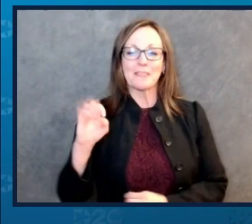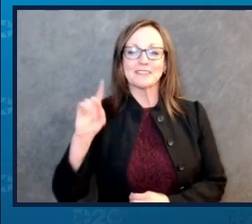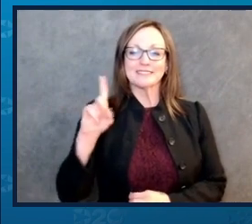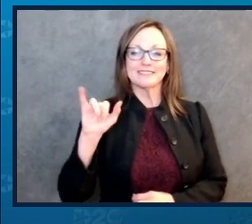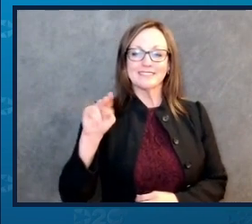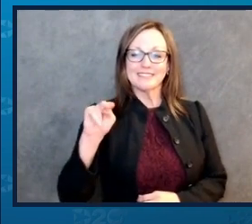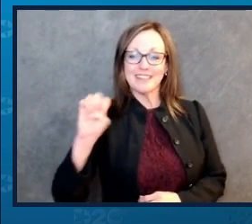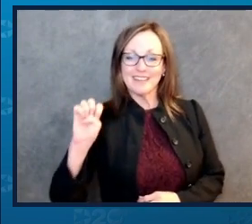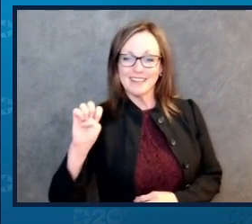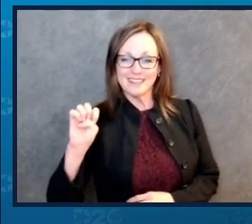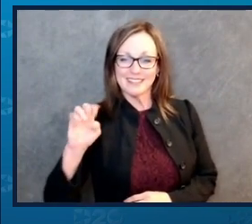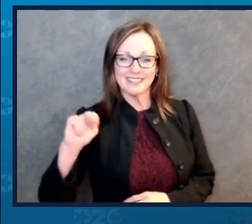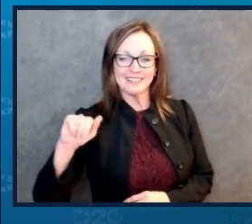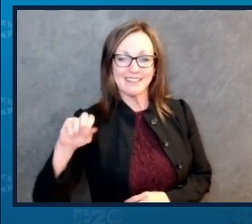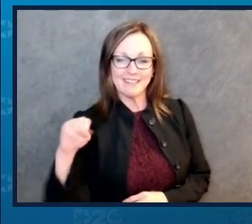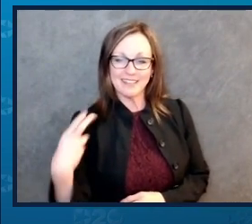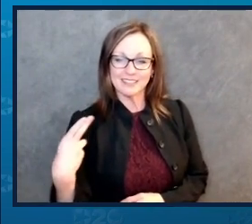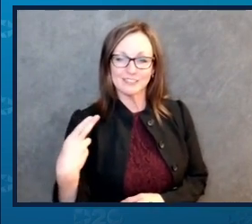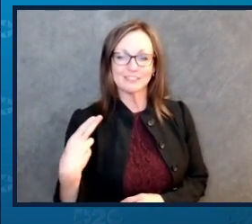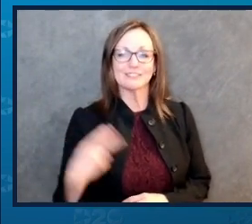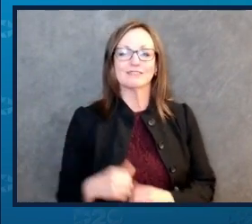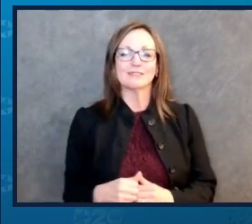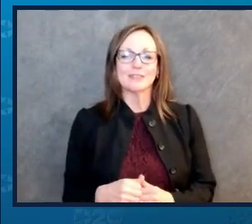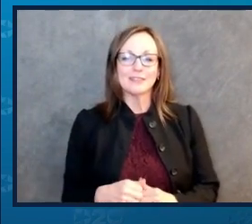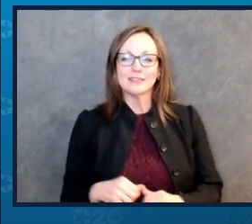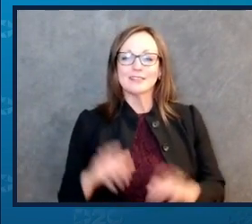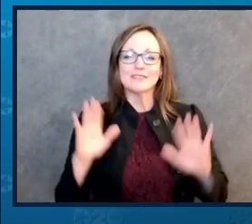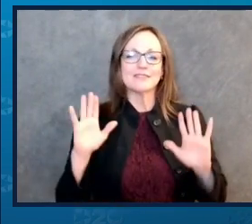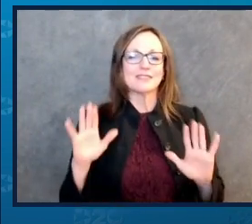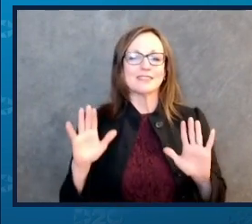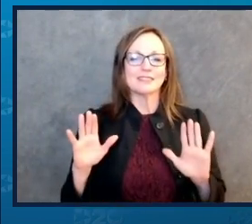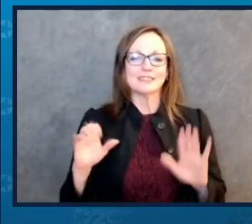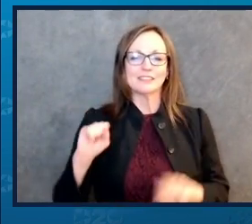SHIRLEY CHISM.